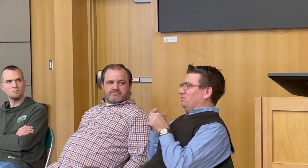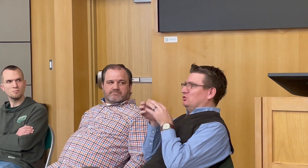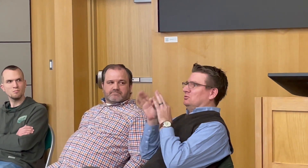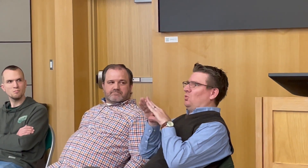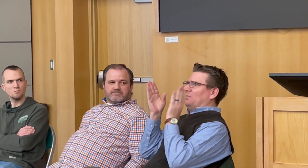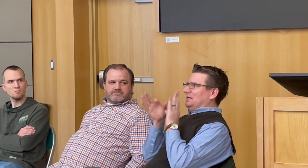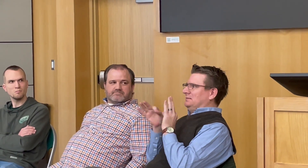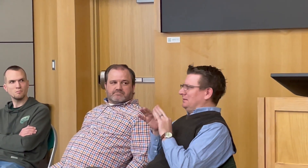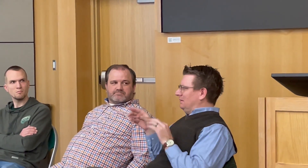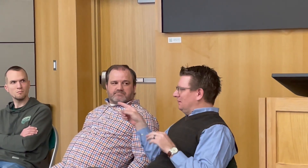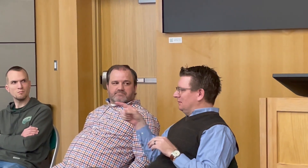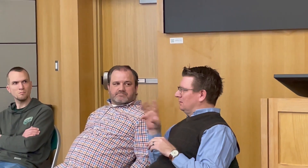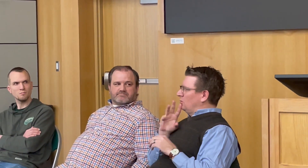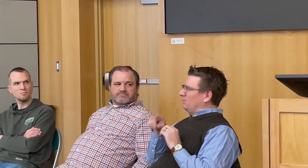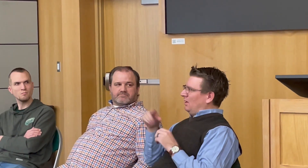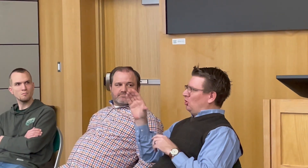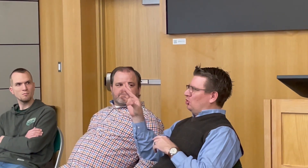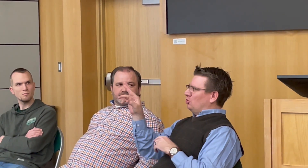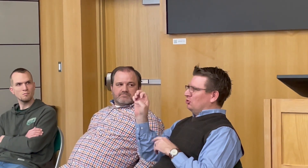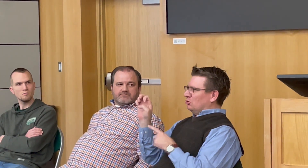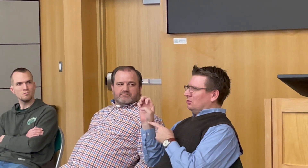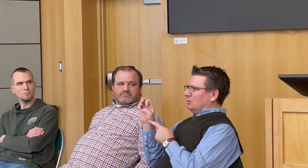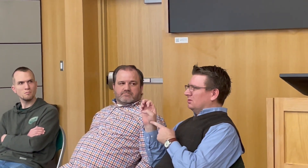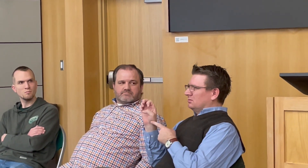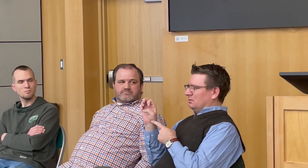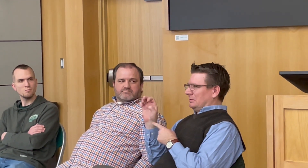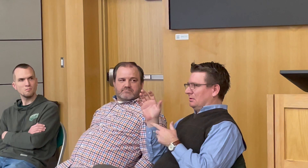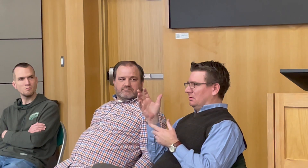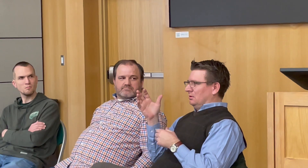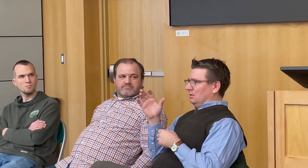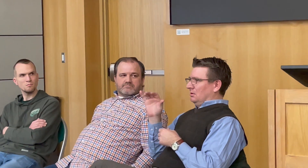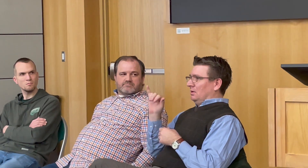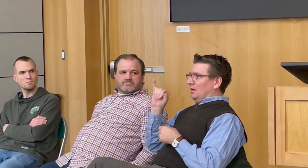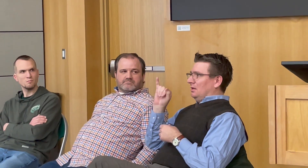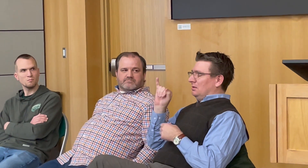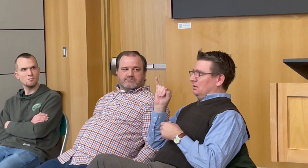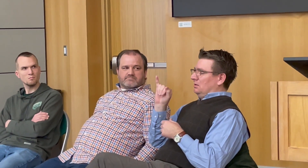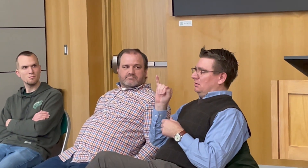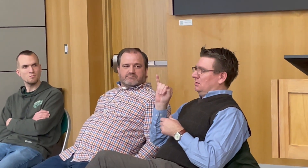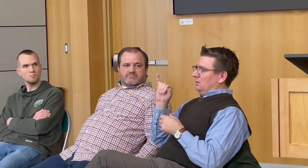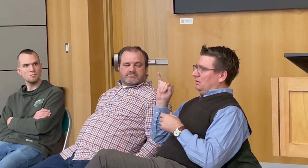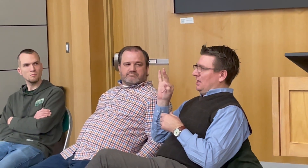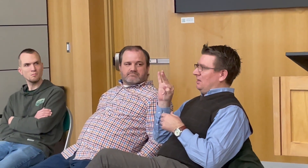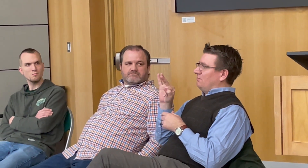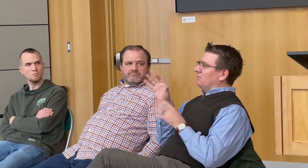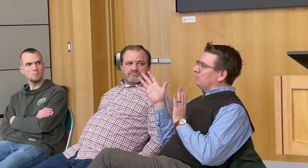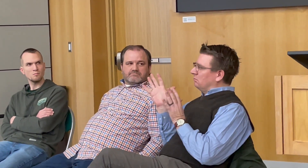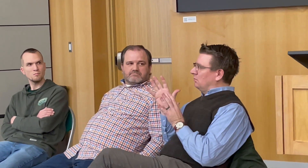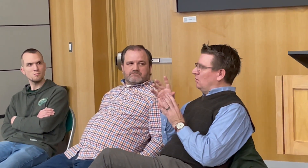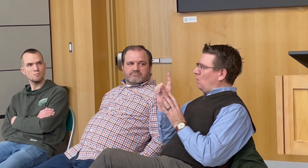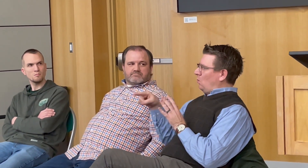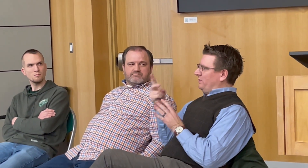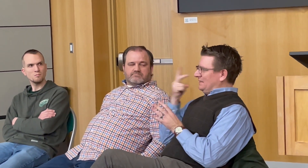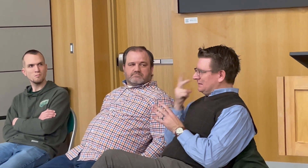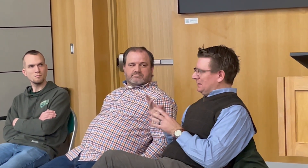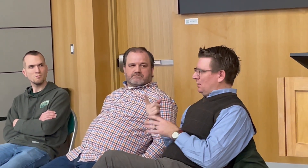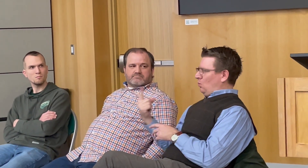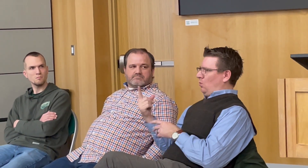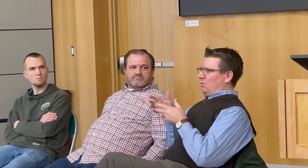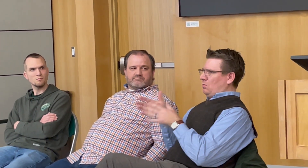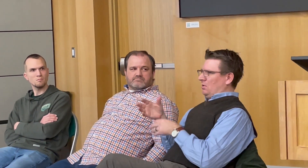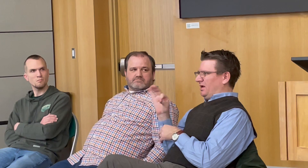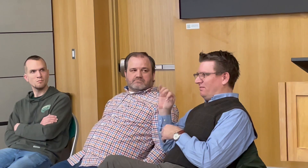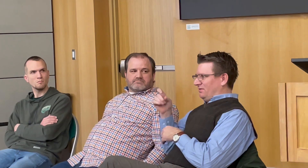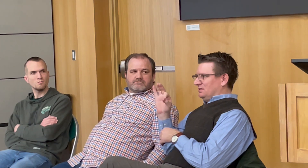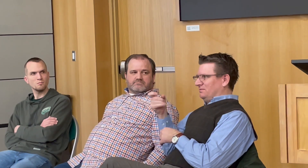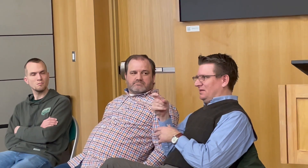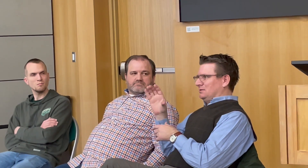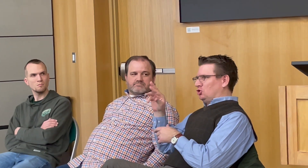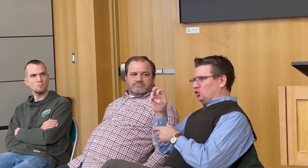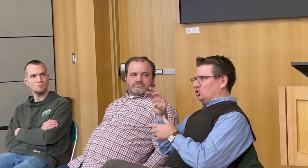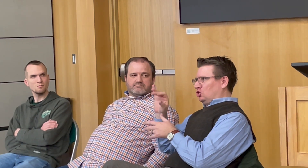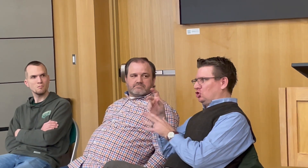about uh in his opening introduction C PL being used as a cure and if we only see one